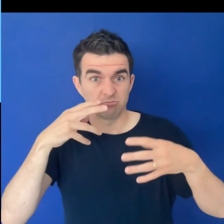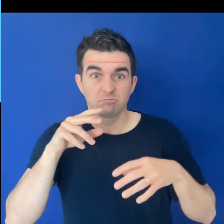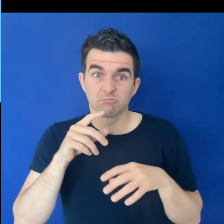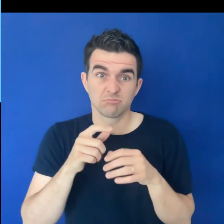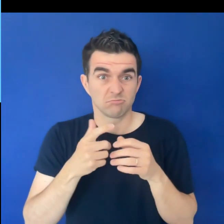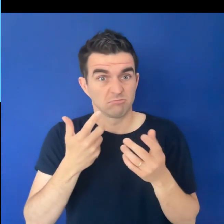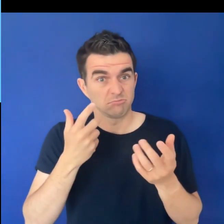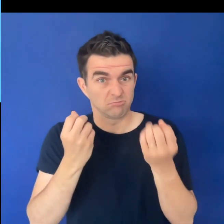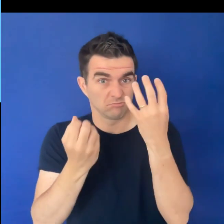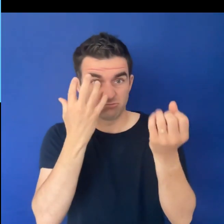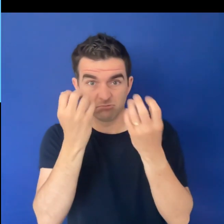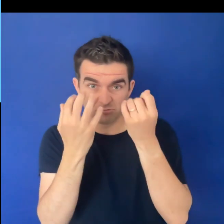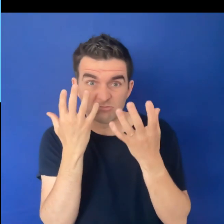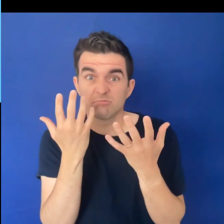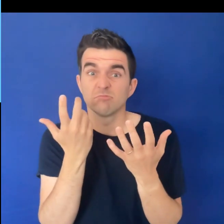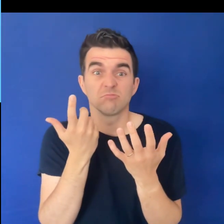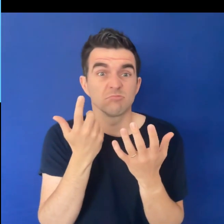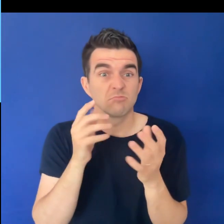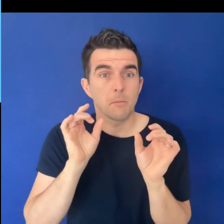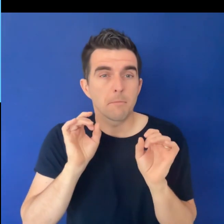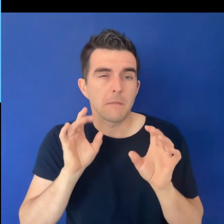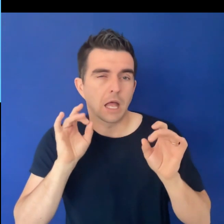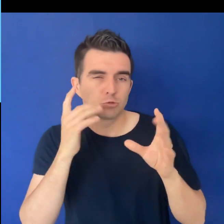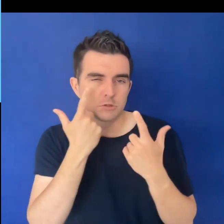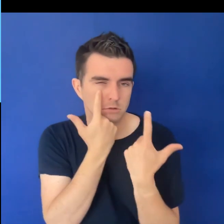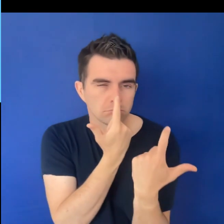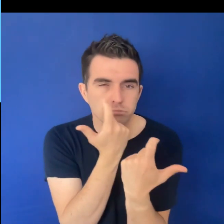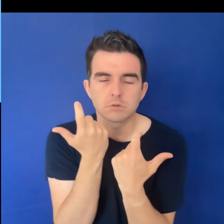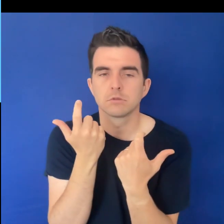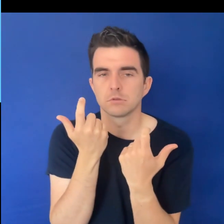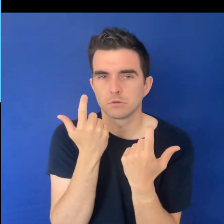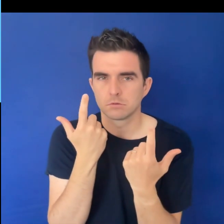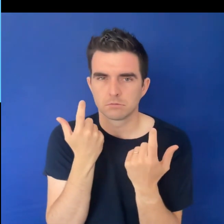explore the wilderness, search for magic treasures, and shift the balance of power